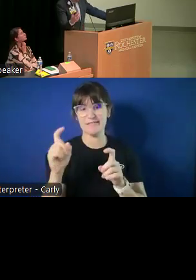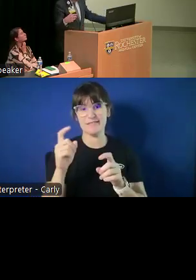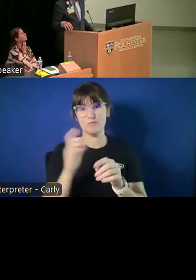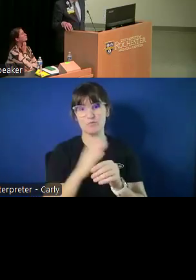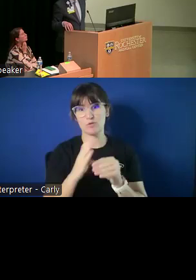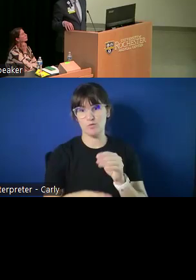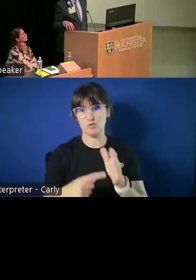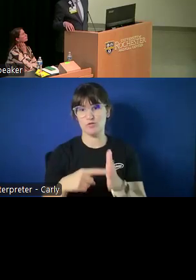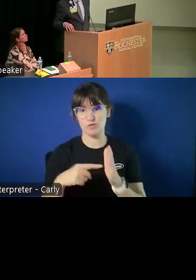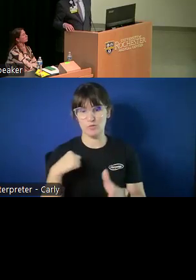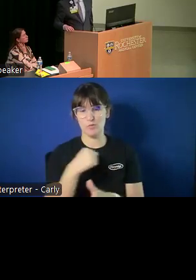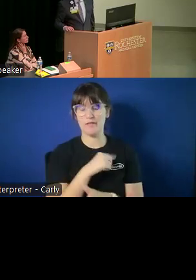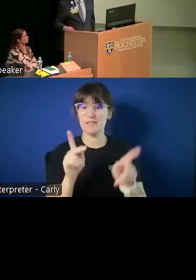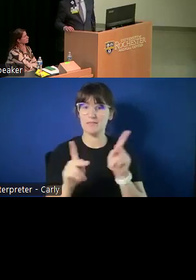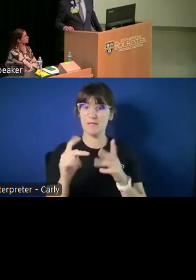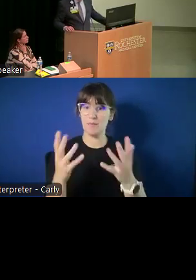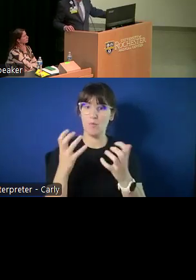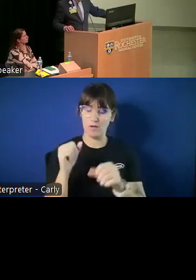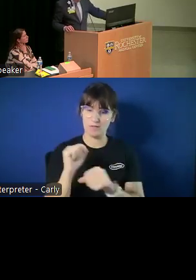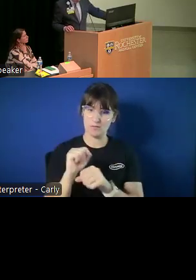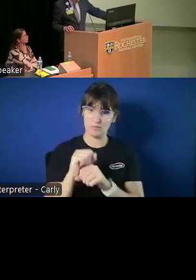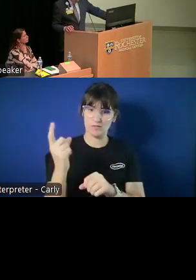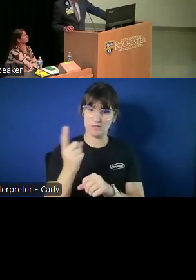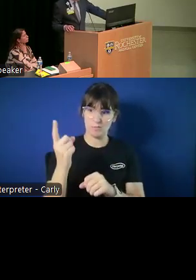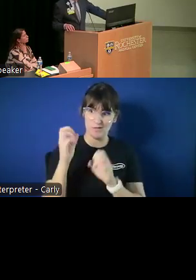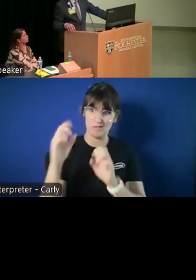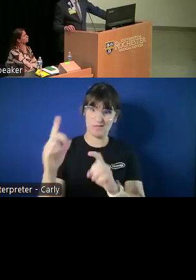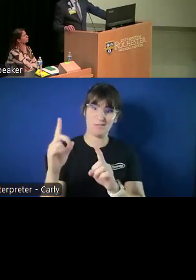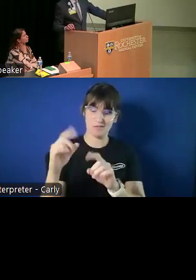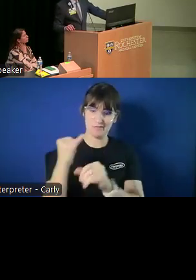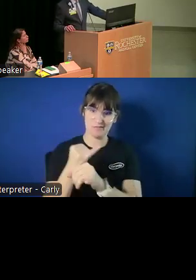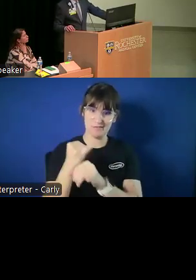people are looking for employers and educational institutions that they perceive as caring about